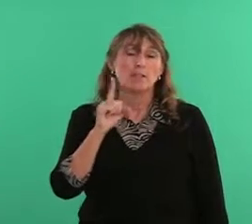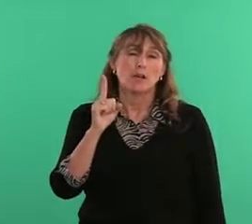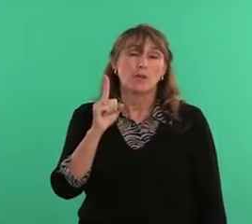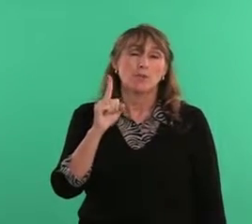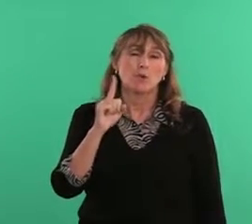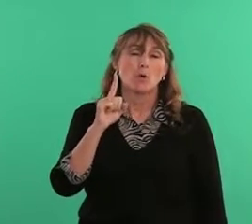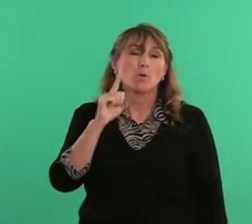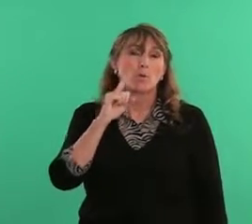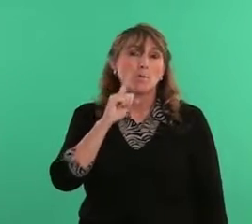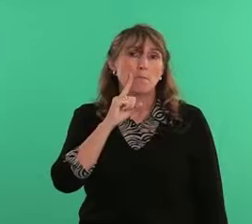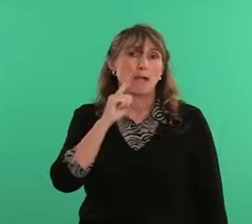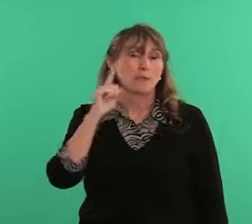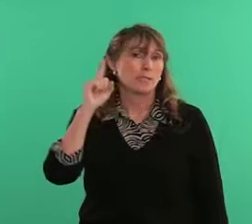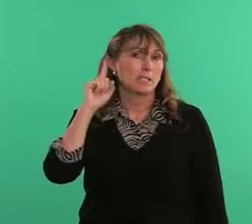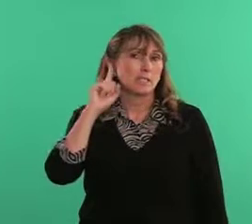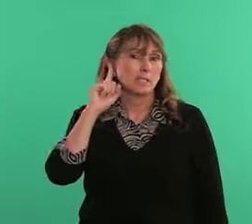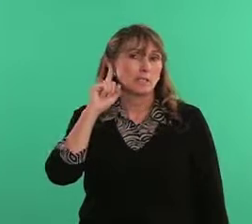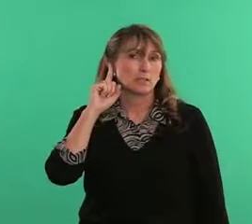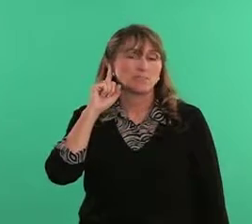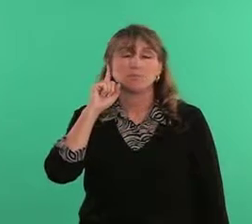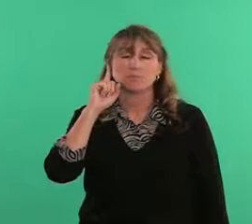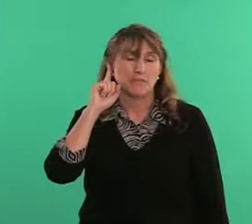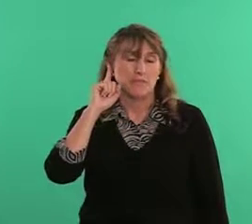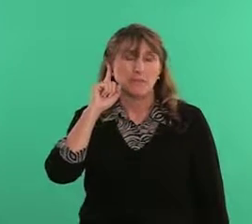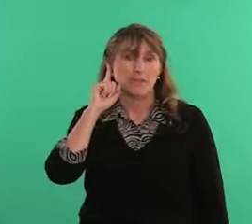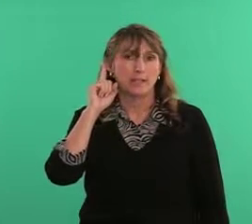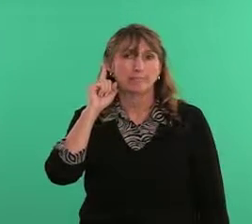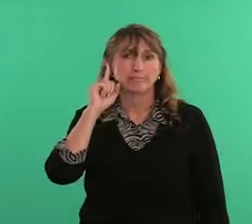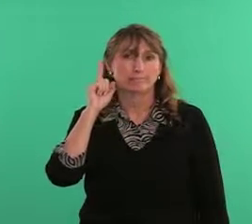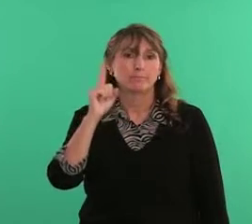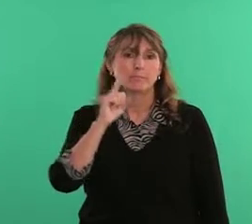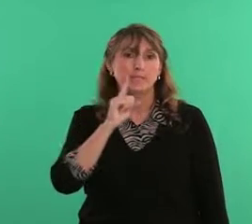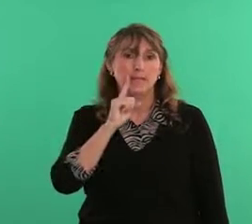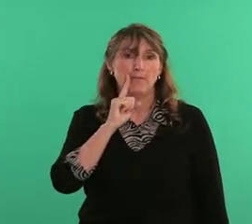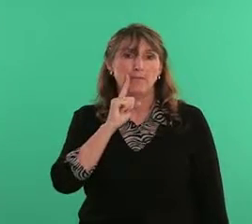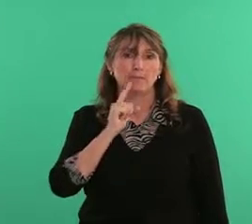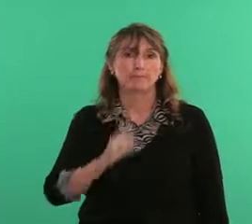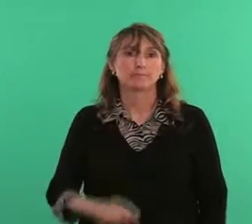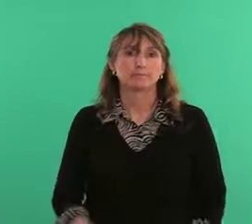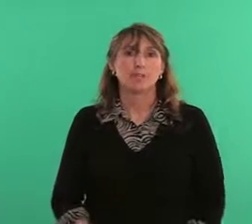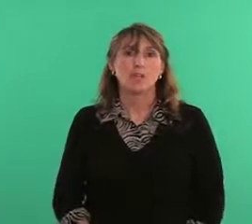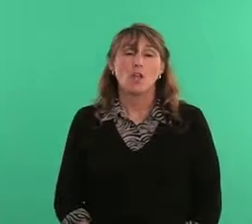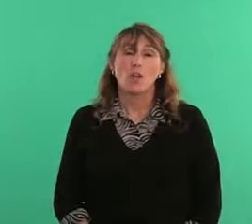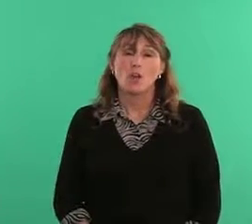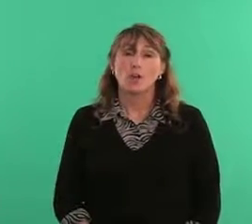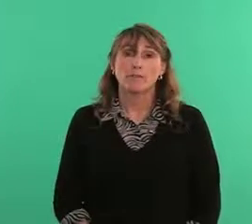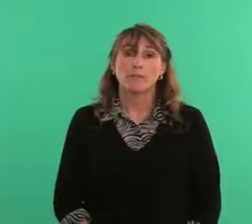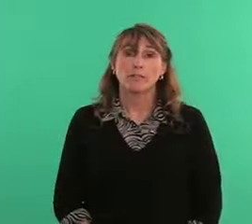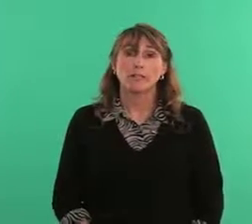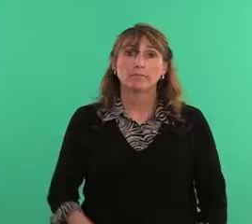now if you go mouth to ear, that's fine deaf hard-of-hearing